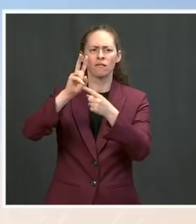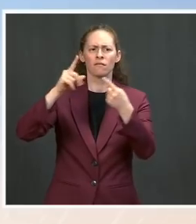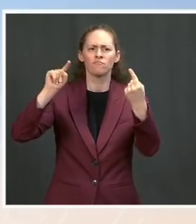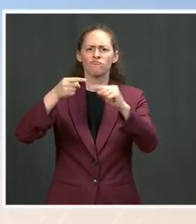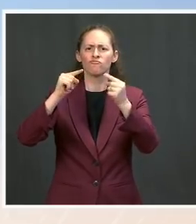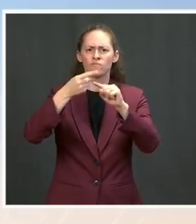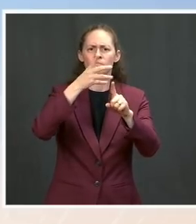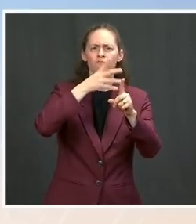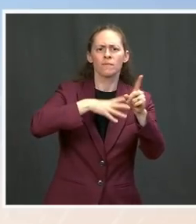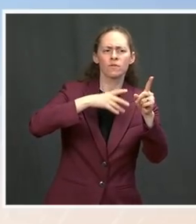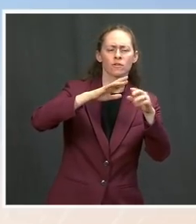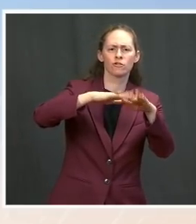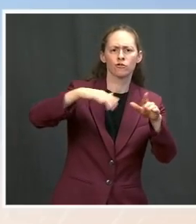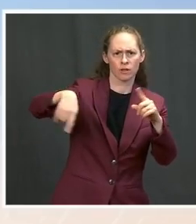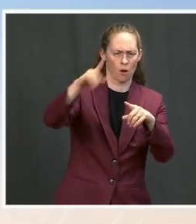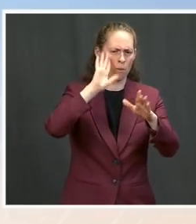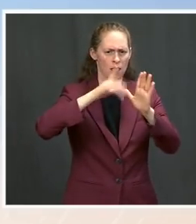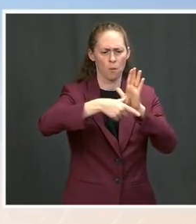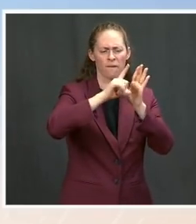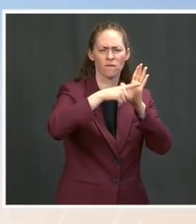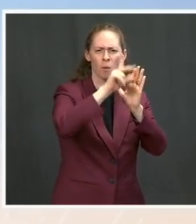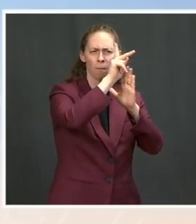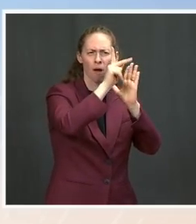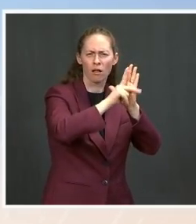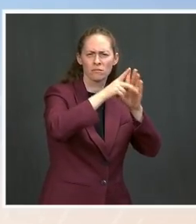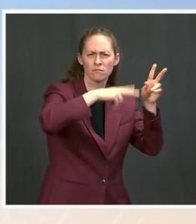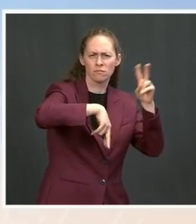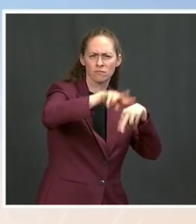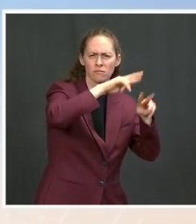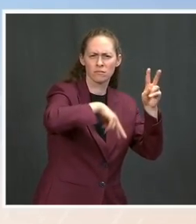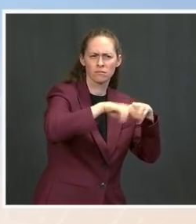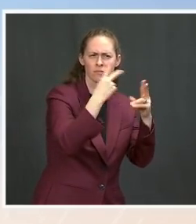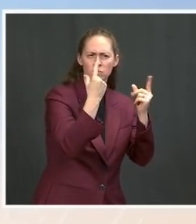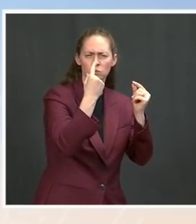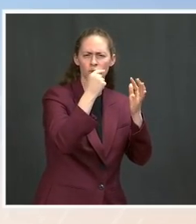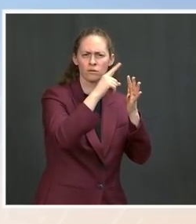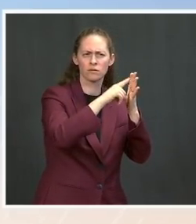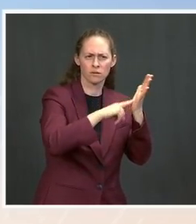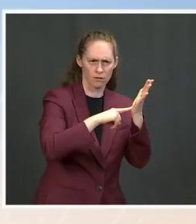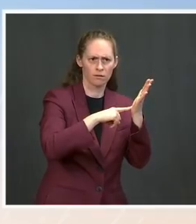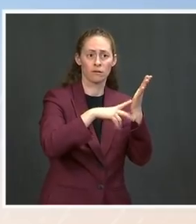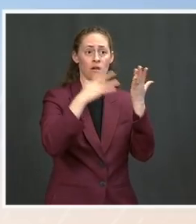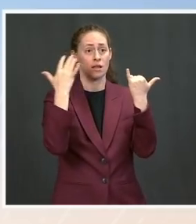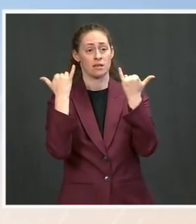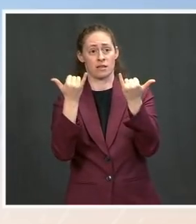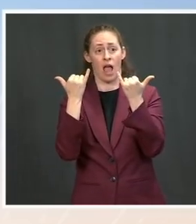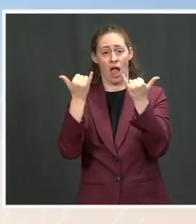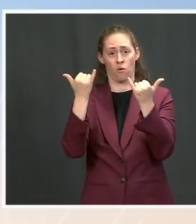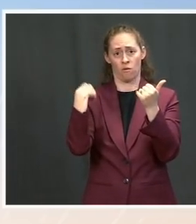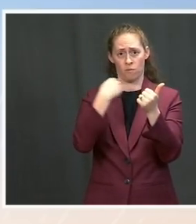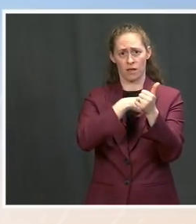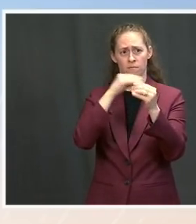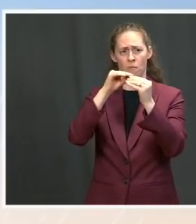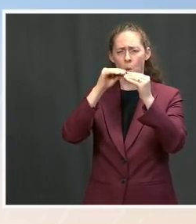And right now -- and this review, of course, tackled domestic terrorism from a range of angles and was comprised of input from various agencies